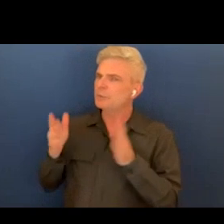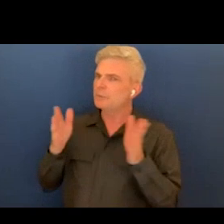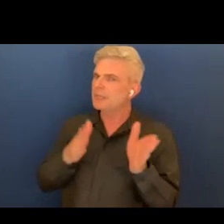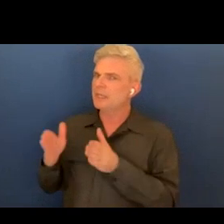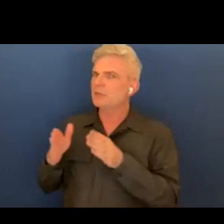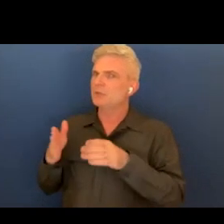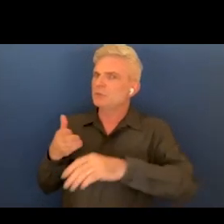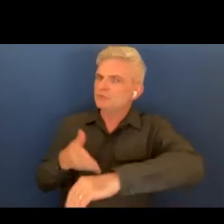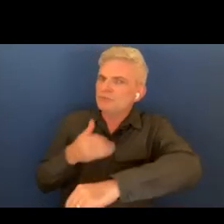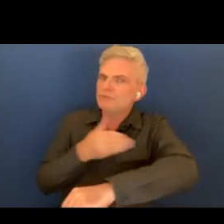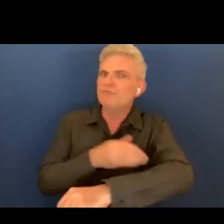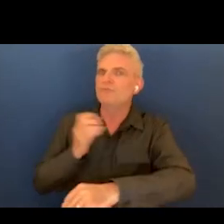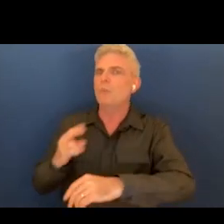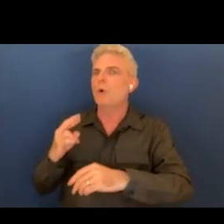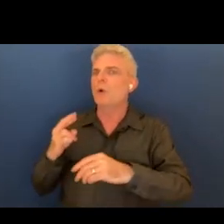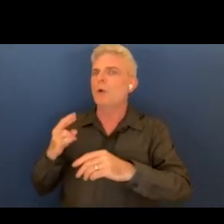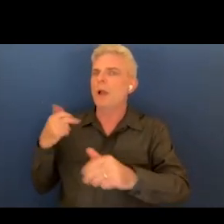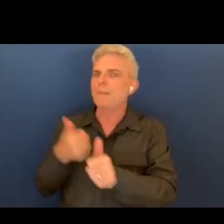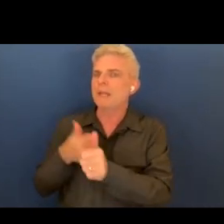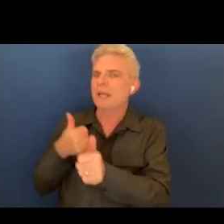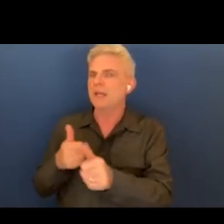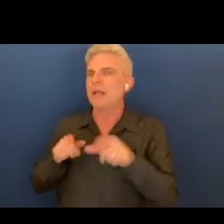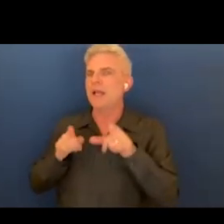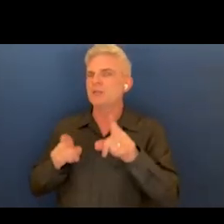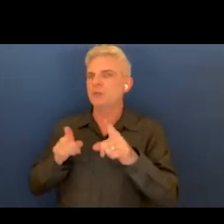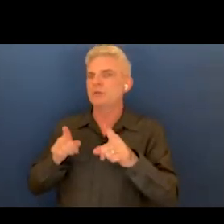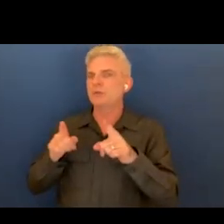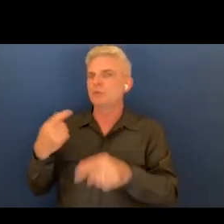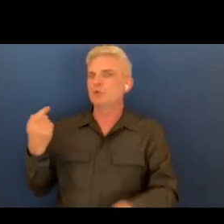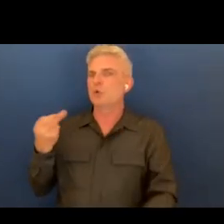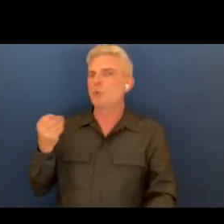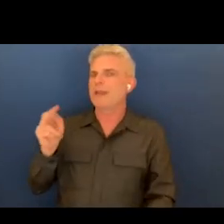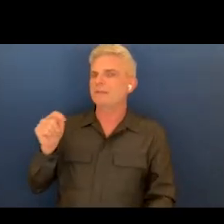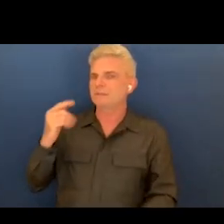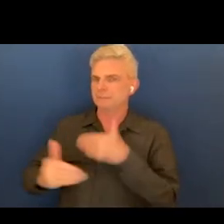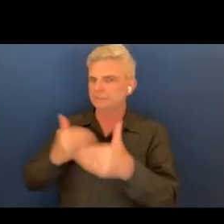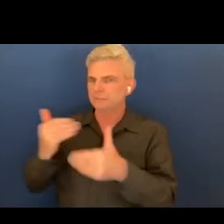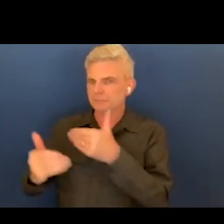it as your grant progresses? [Kim] Yeah—this is Kim again.